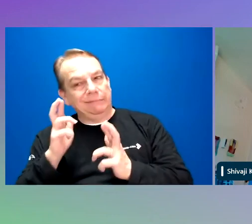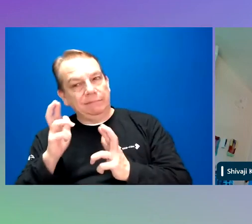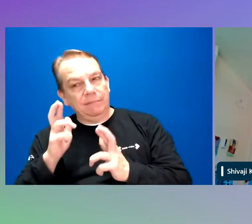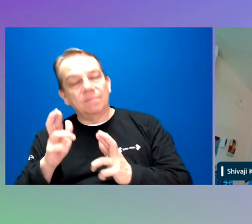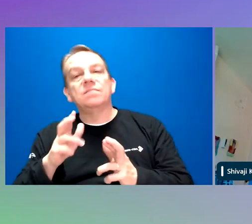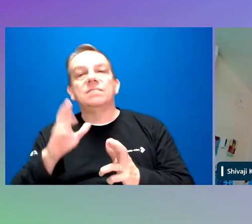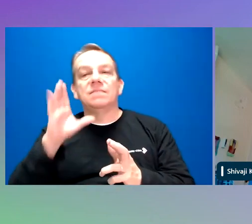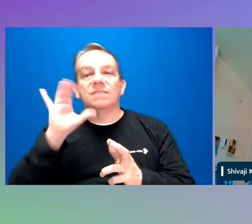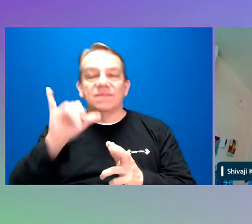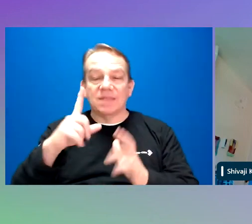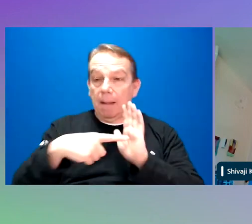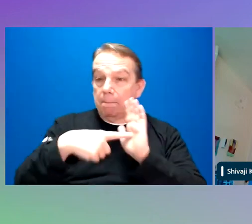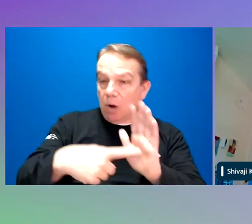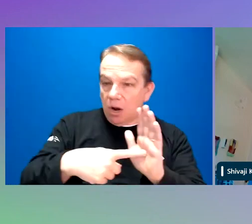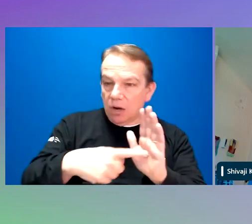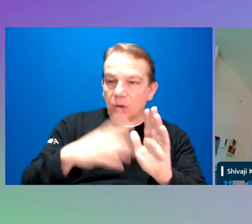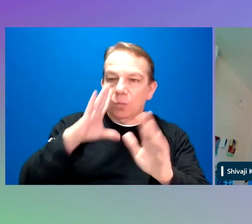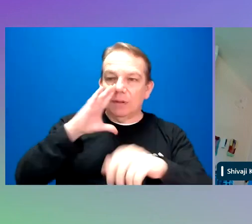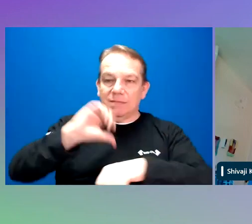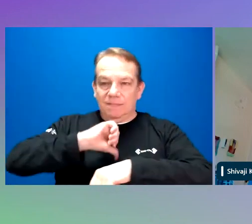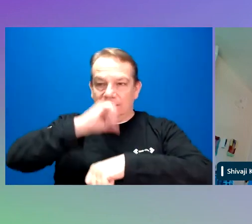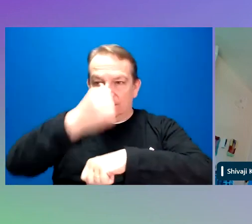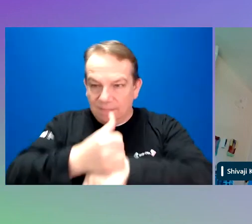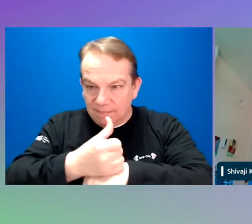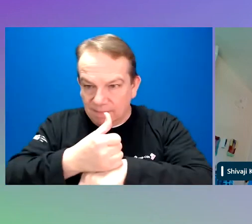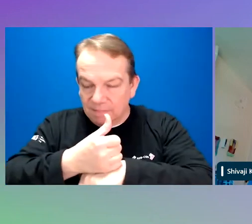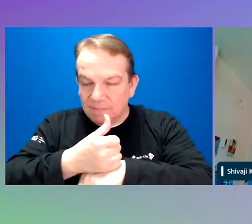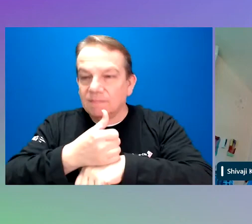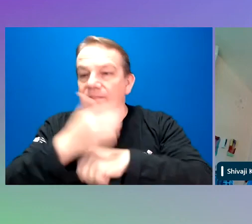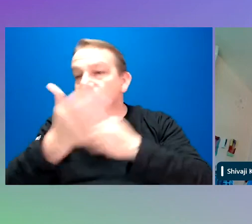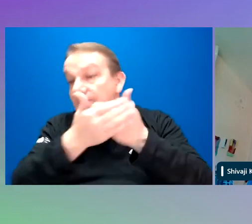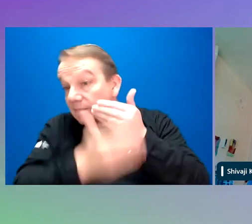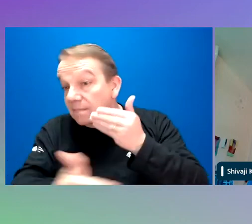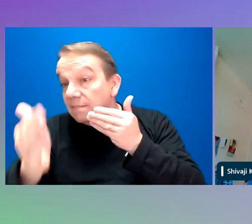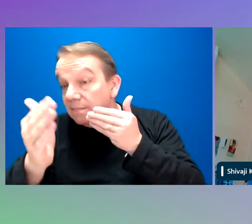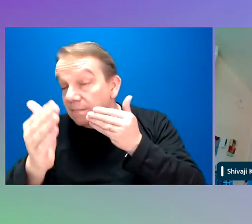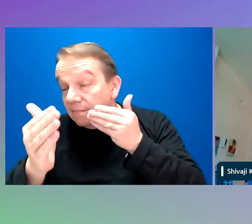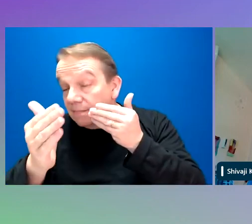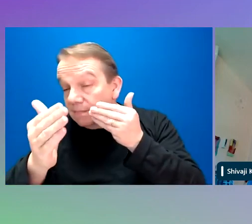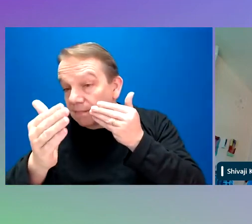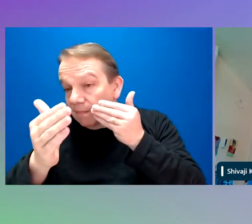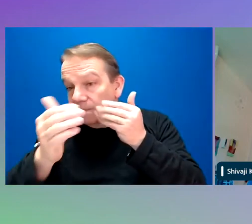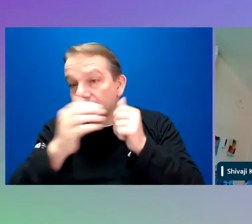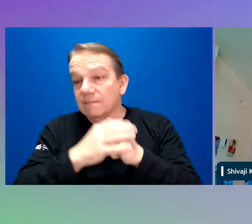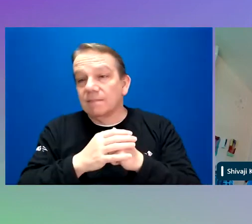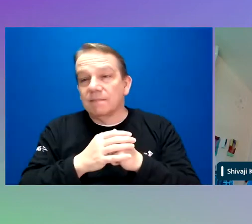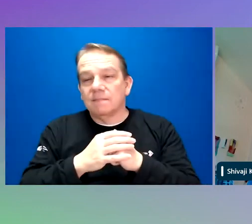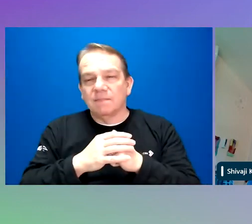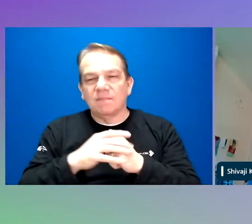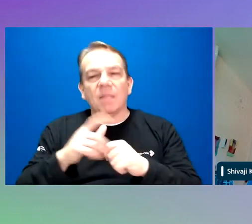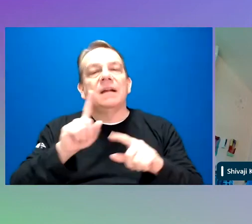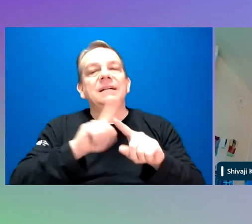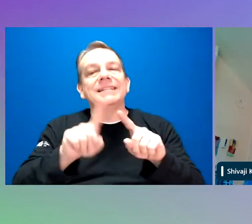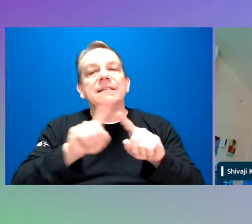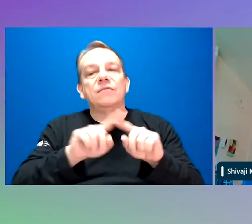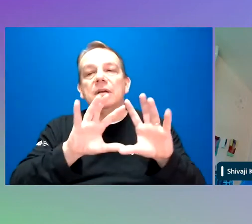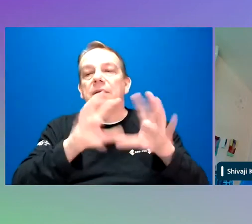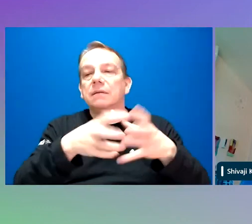model and then, you know, um, um, moving forward, we could take it to the other divisions